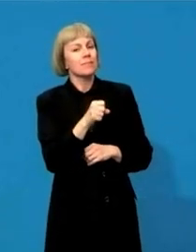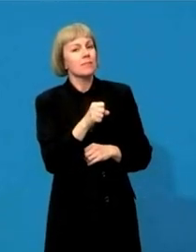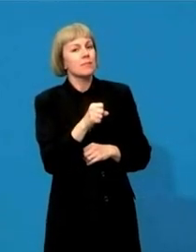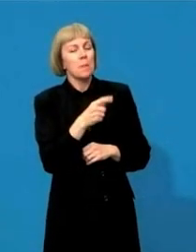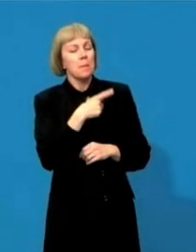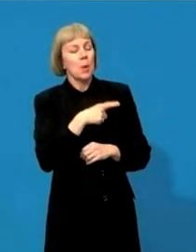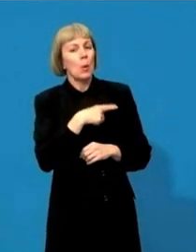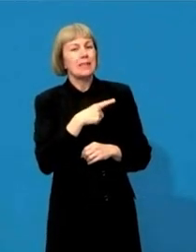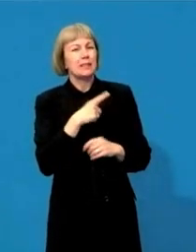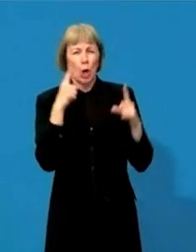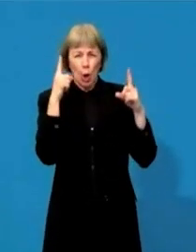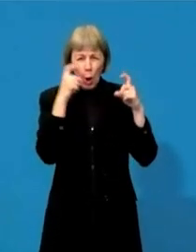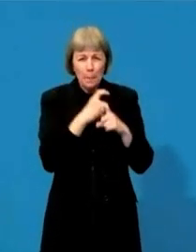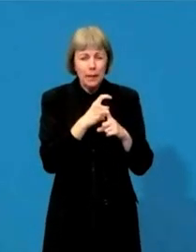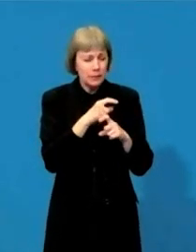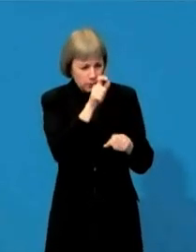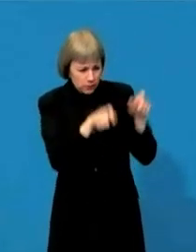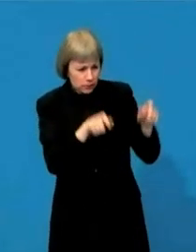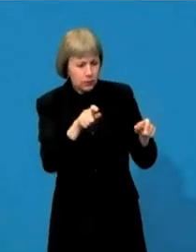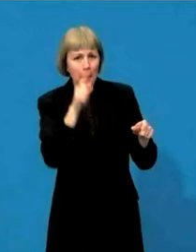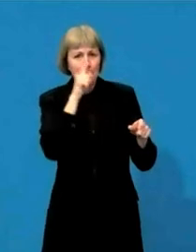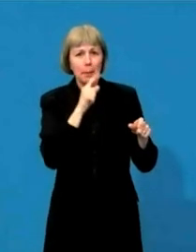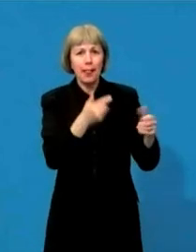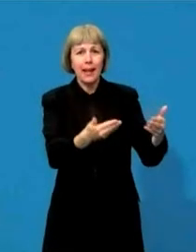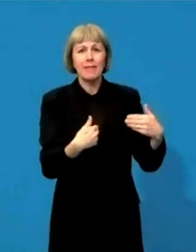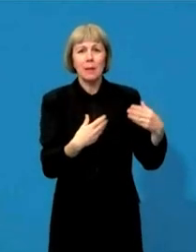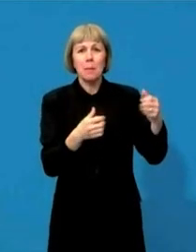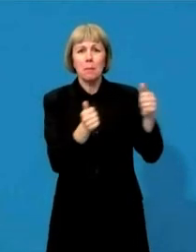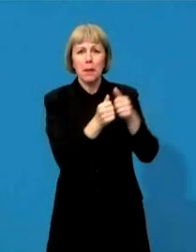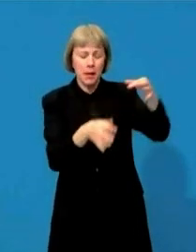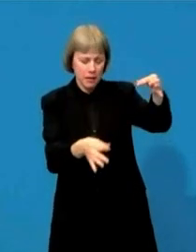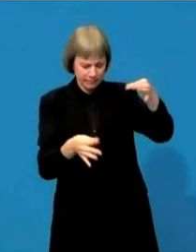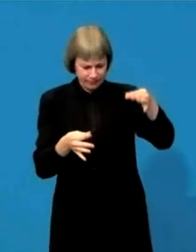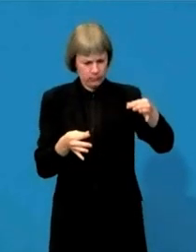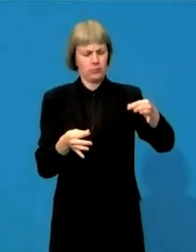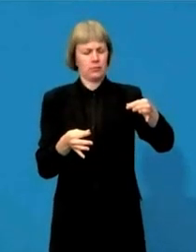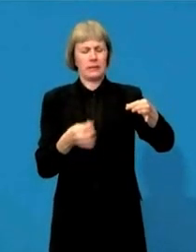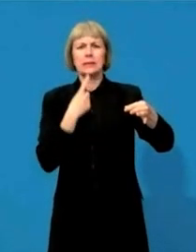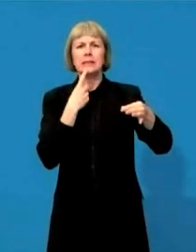paper with however much money on it, $40,000, and it's not explained to them how it's supposed to be used.